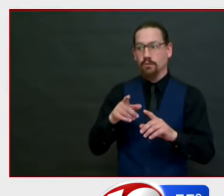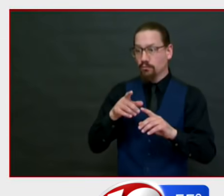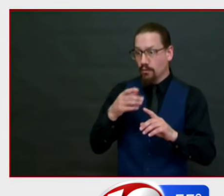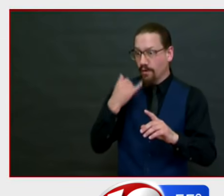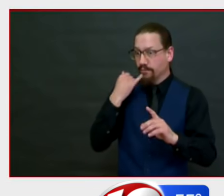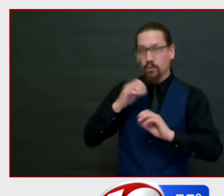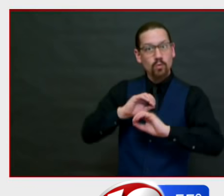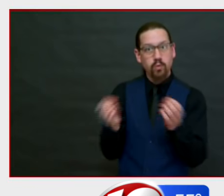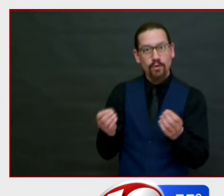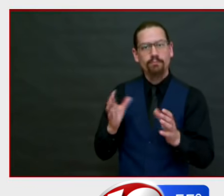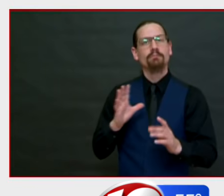CONTINUOUS TESTING OF HIGH-RISK IMMUNITIES.